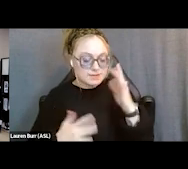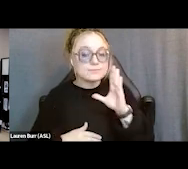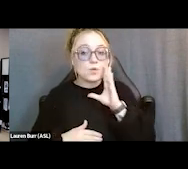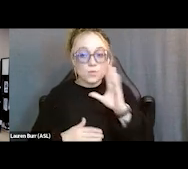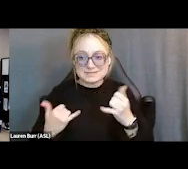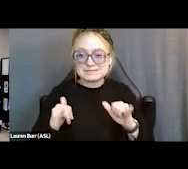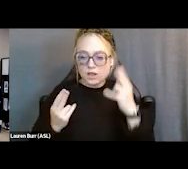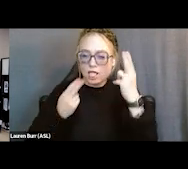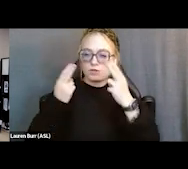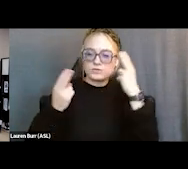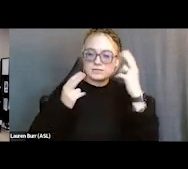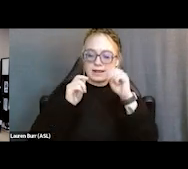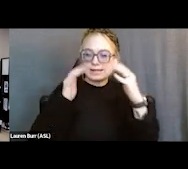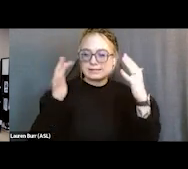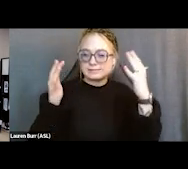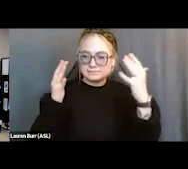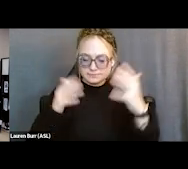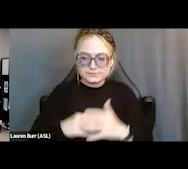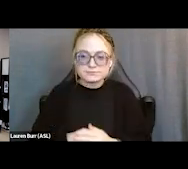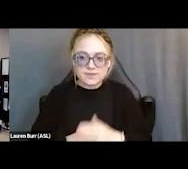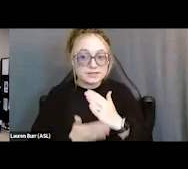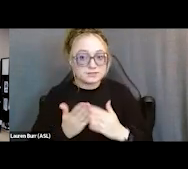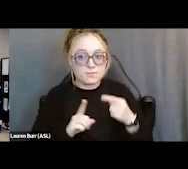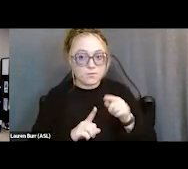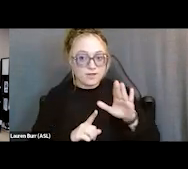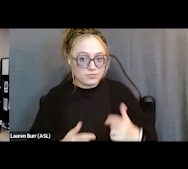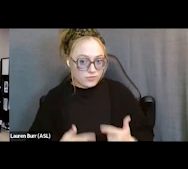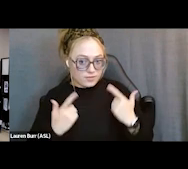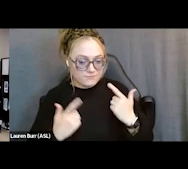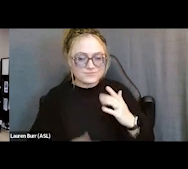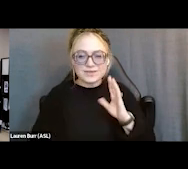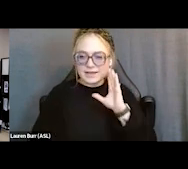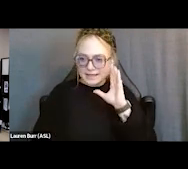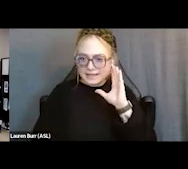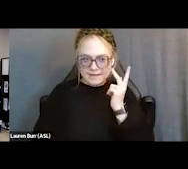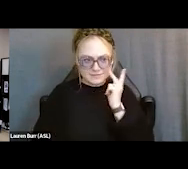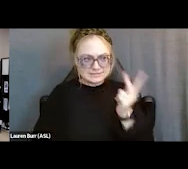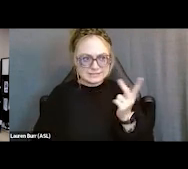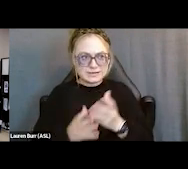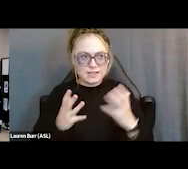or delusions at some point. And I've seen a lot of estimates that are actually way more, and they also kind of vary based